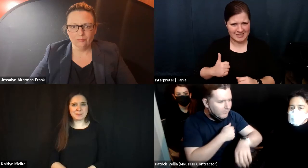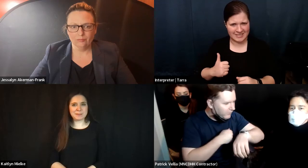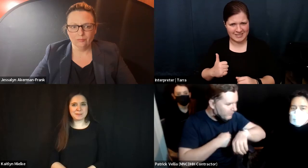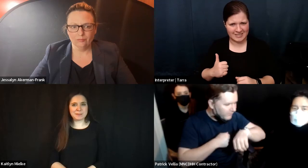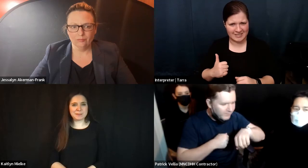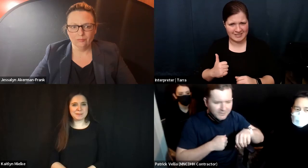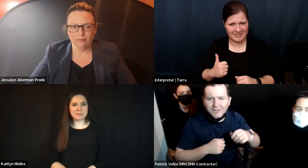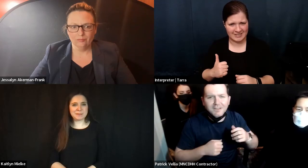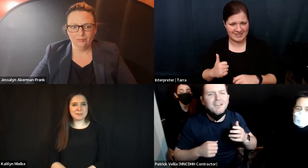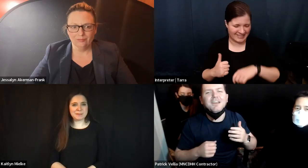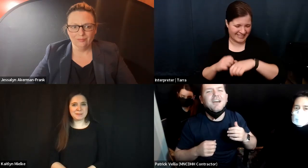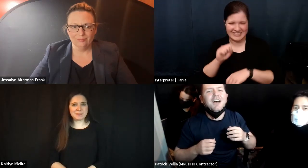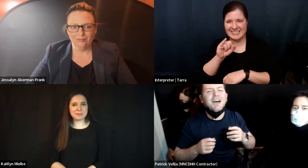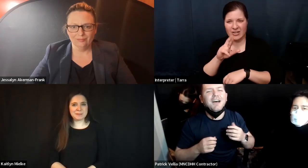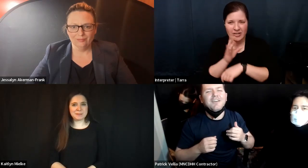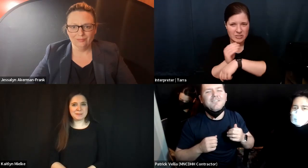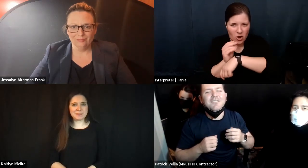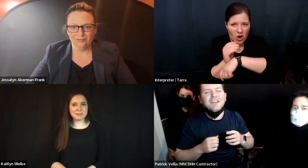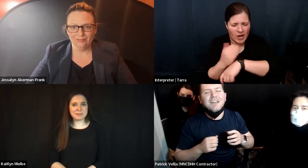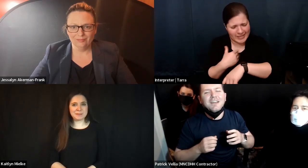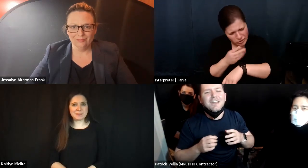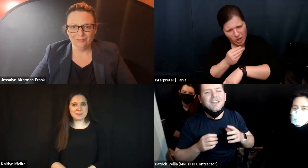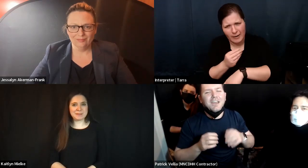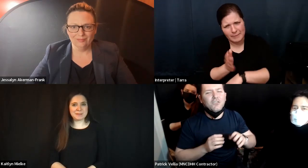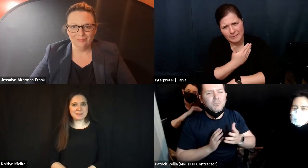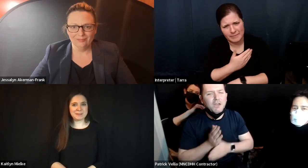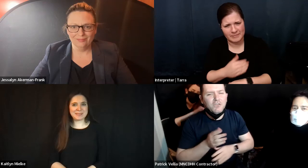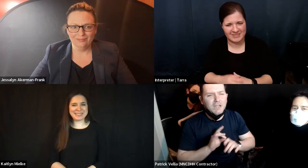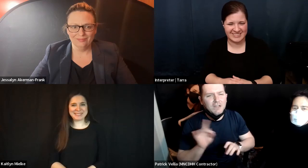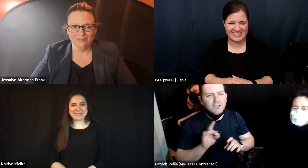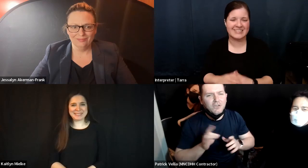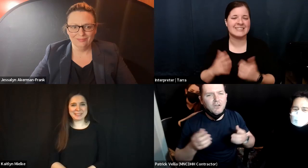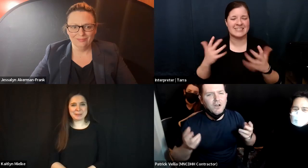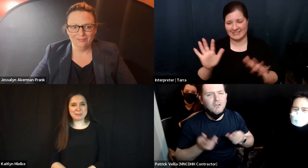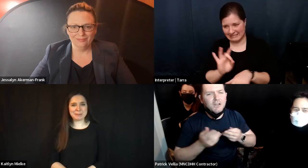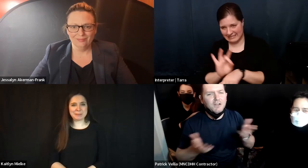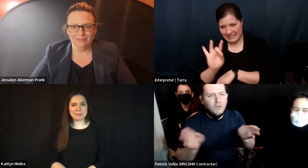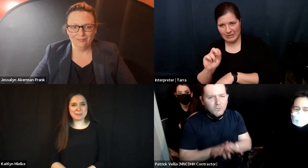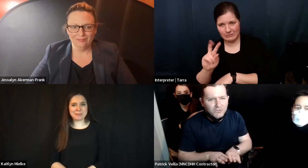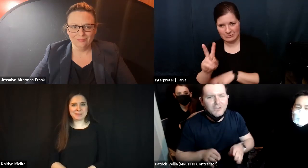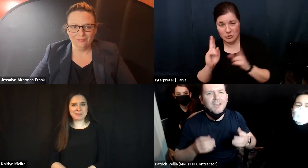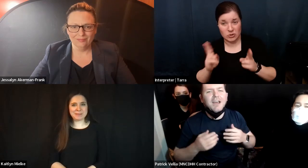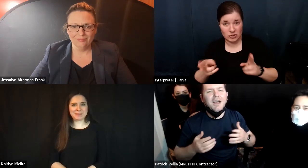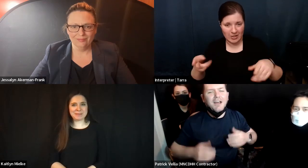Sorry. Shut up, Siri. It's past 8:00.